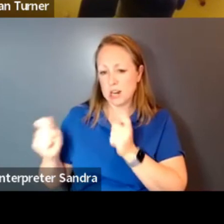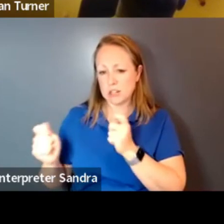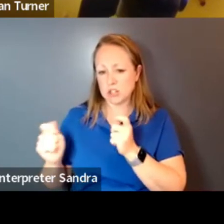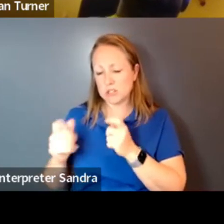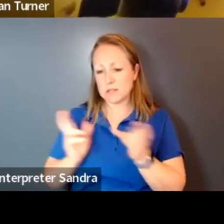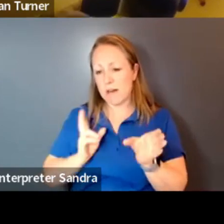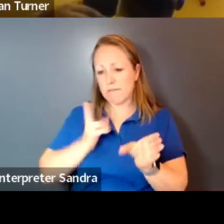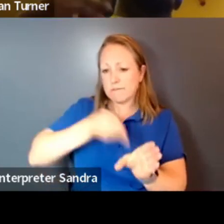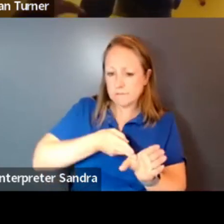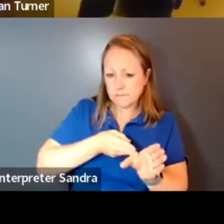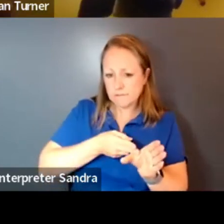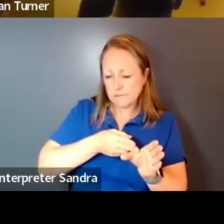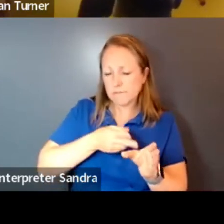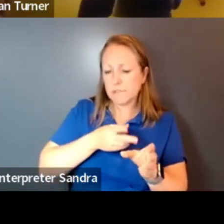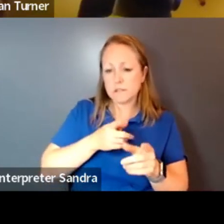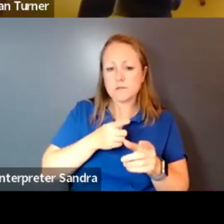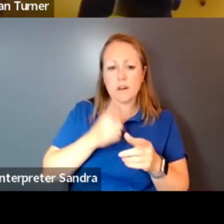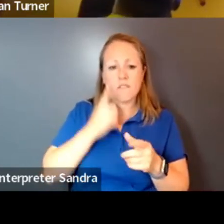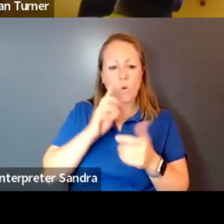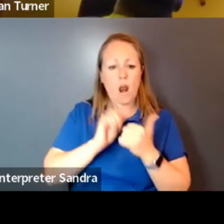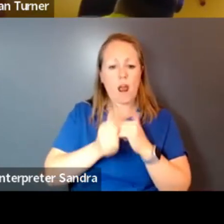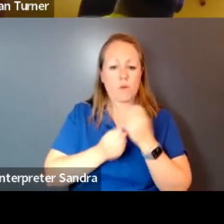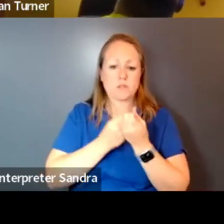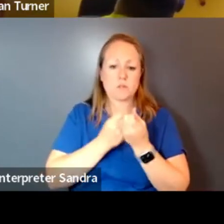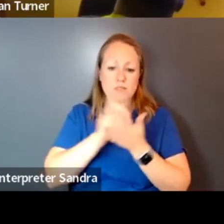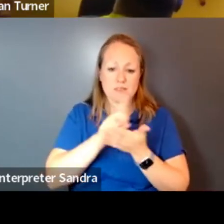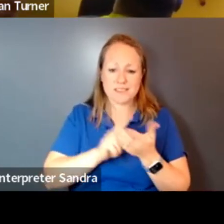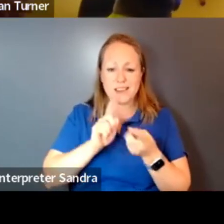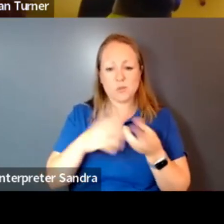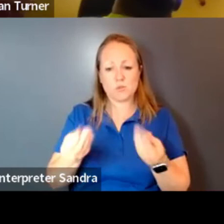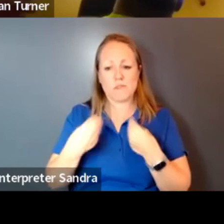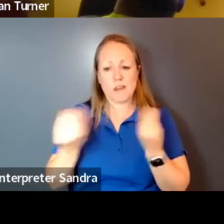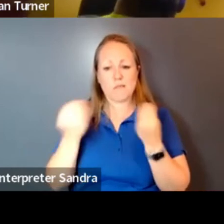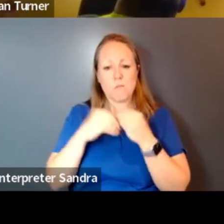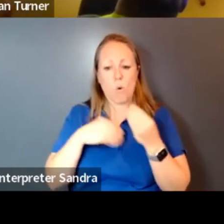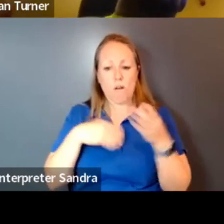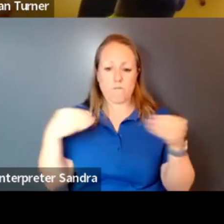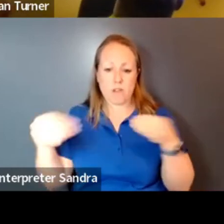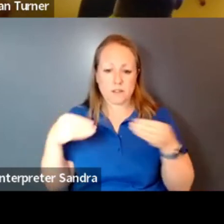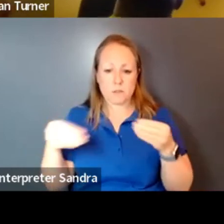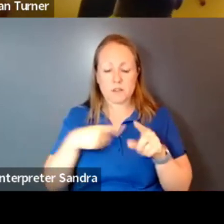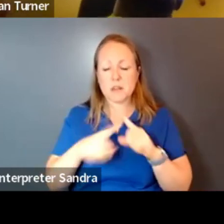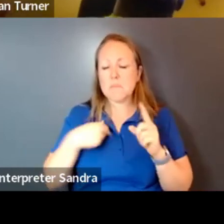give us more flexibility. But it's really about embracing that wide set shift and understanding